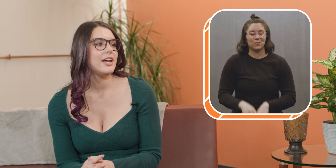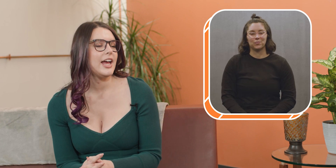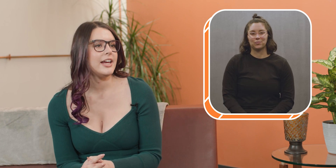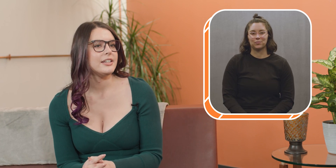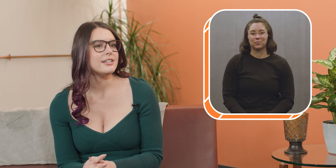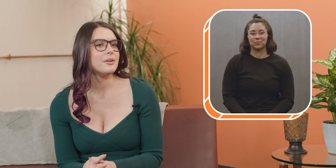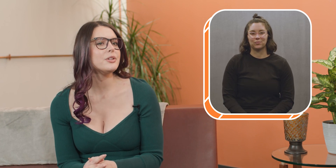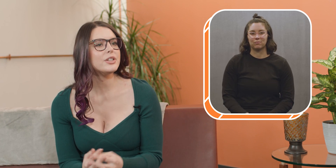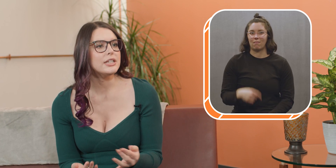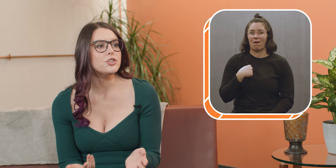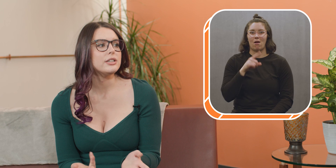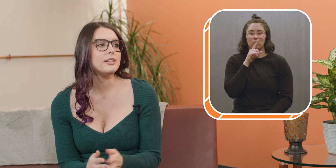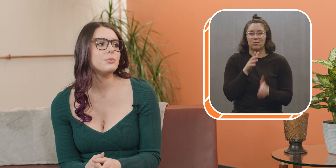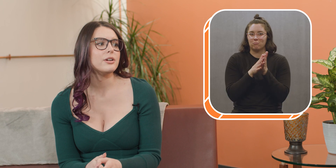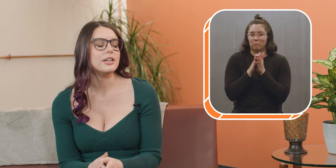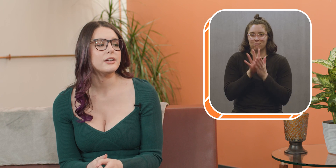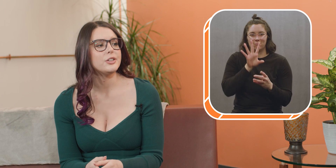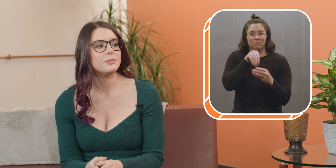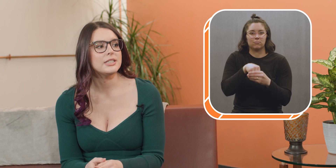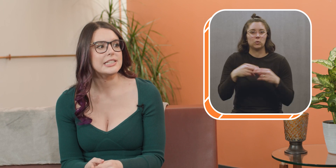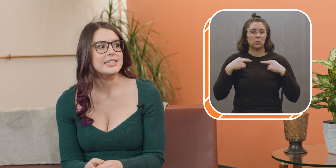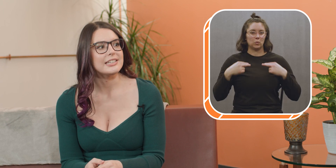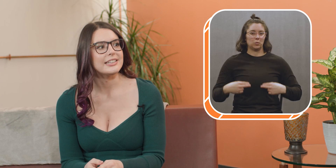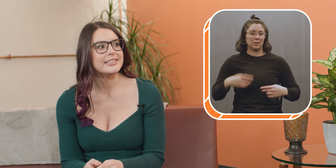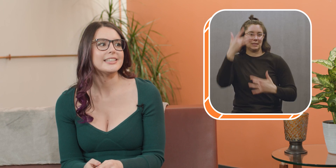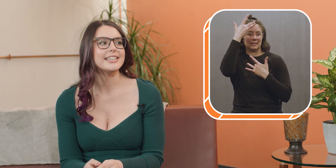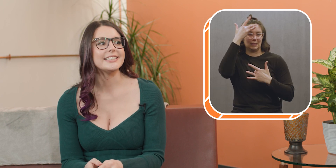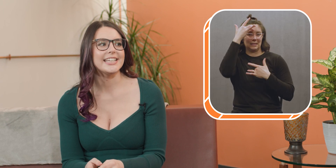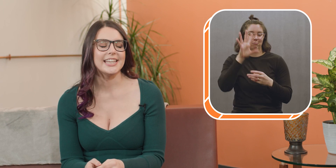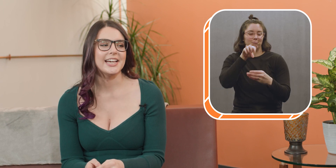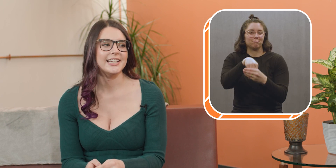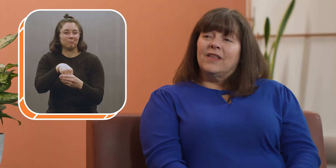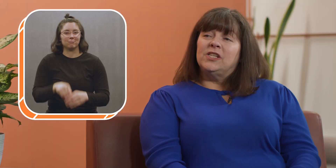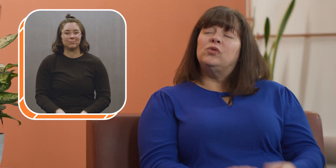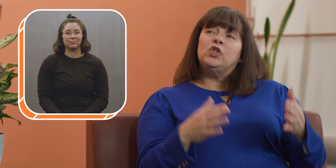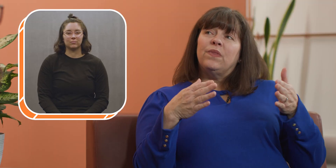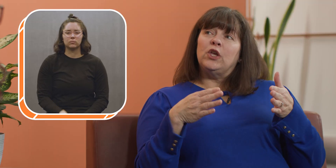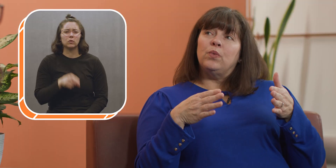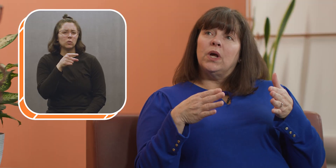And I was really interested in working on human diseases and things like that. So did you think you were going to